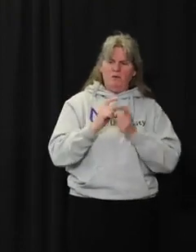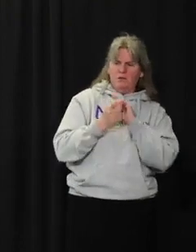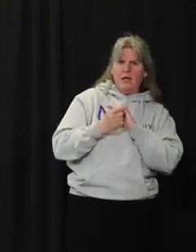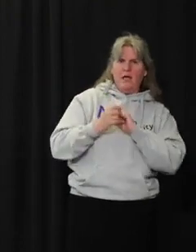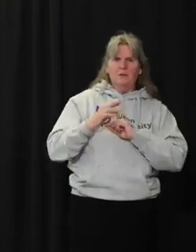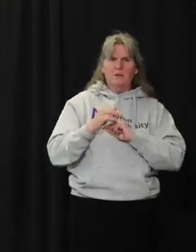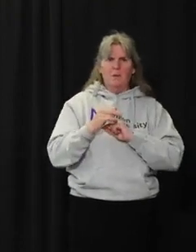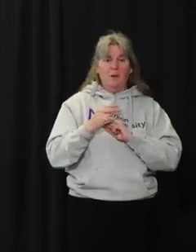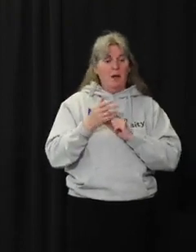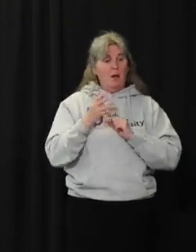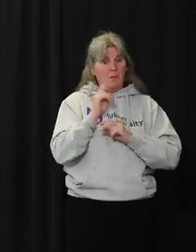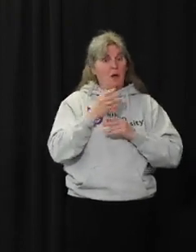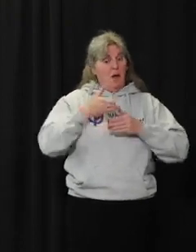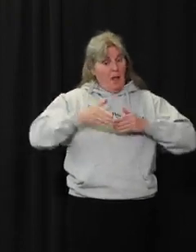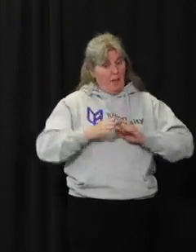And who can go to restaurants